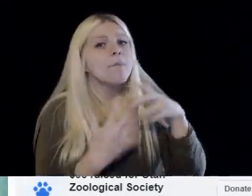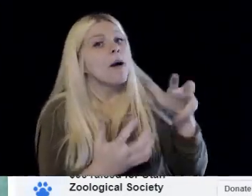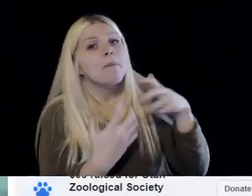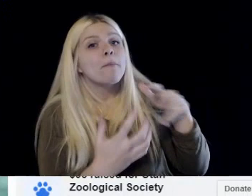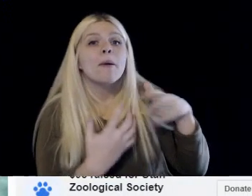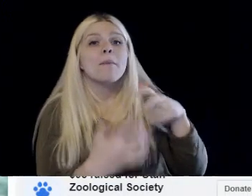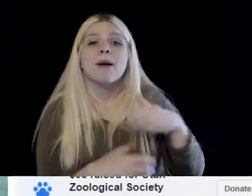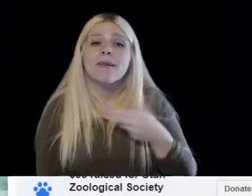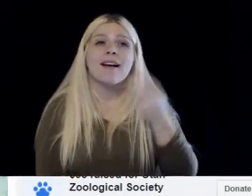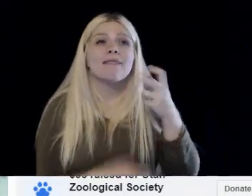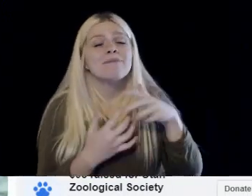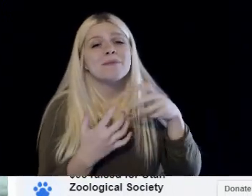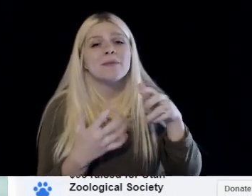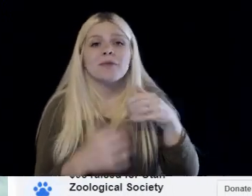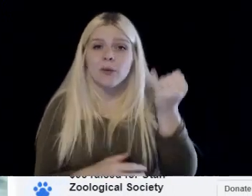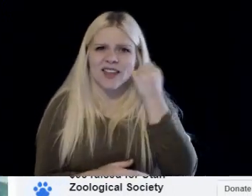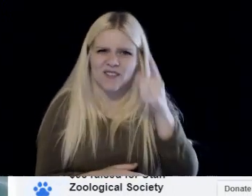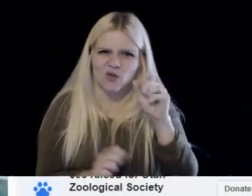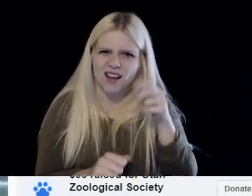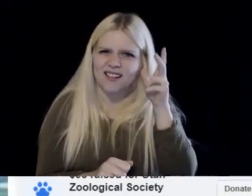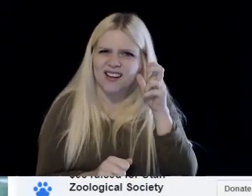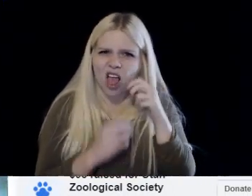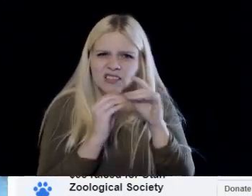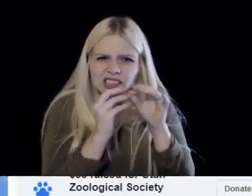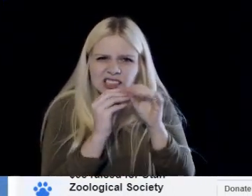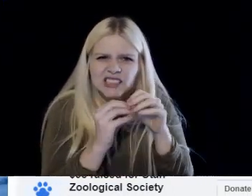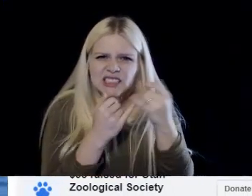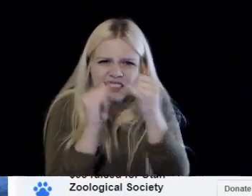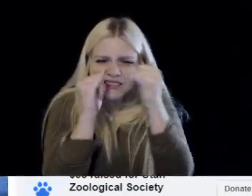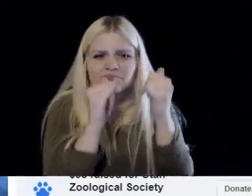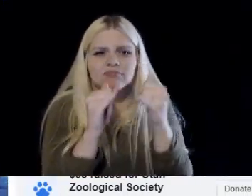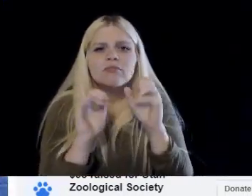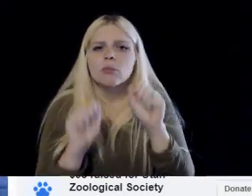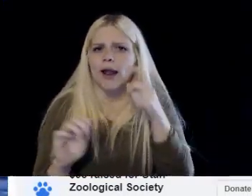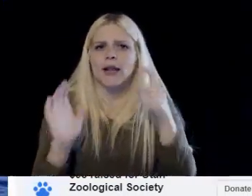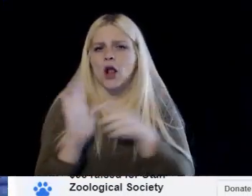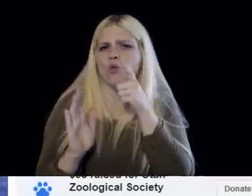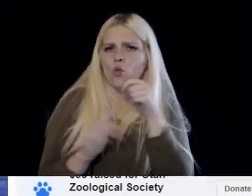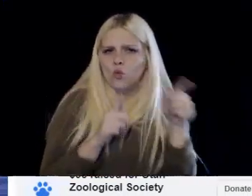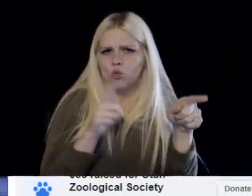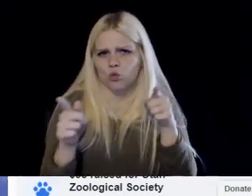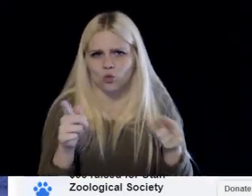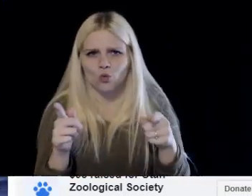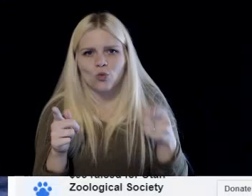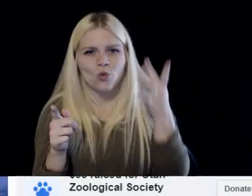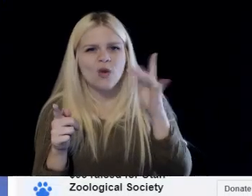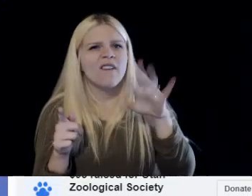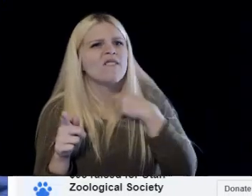So, if they're wrestling out here and playing, we can tell pretty much from anywhere- who's who, just by listening to them bark.